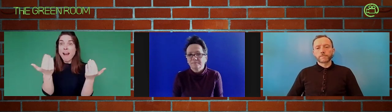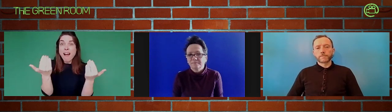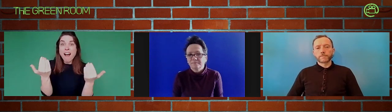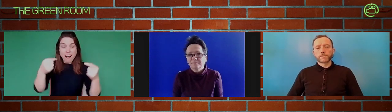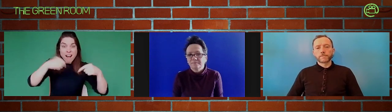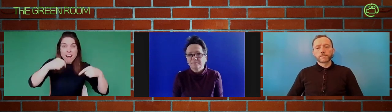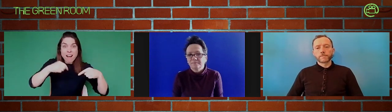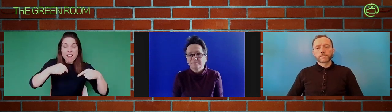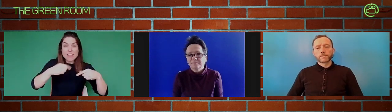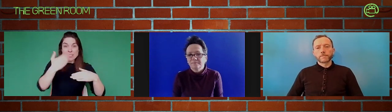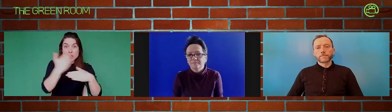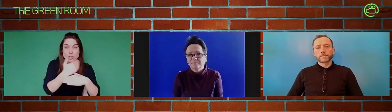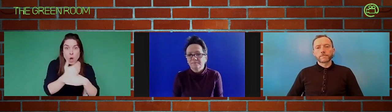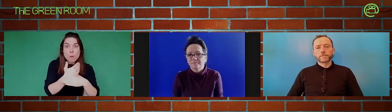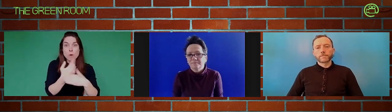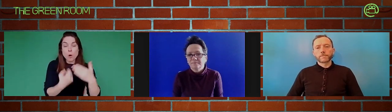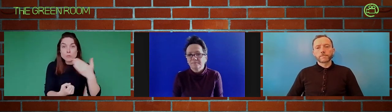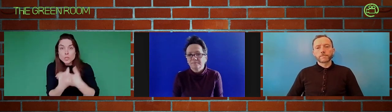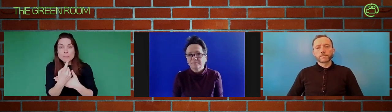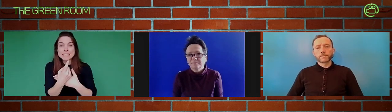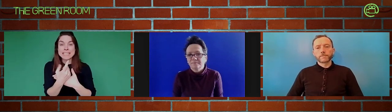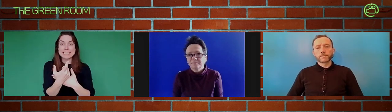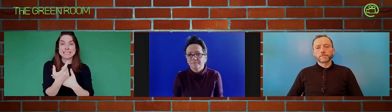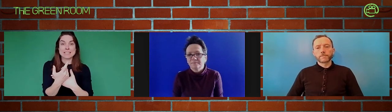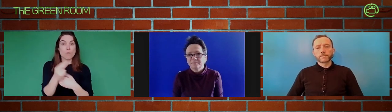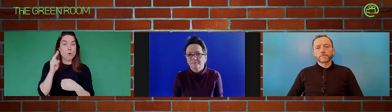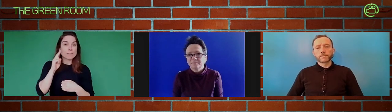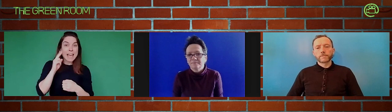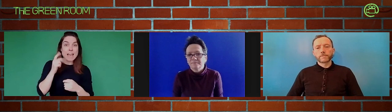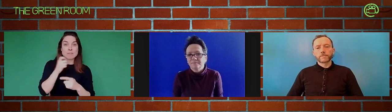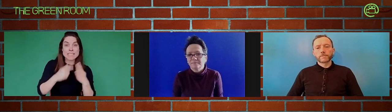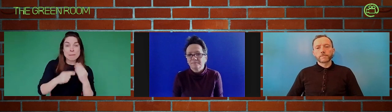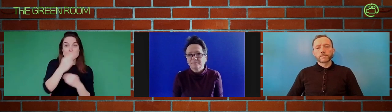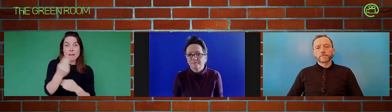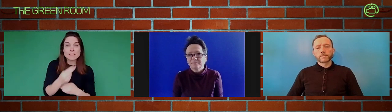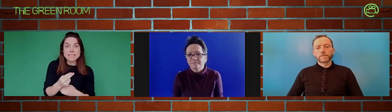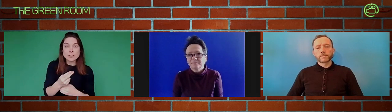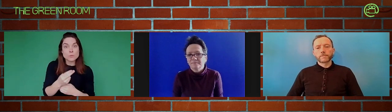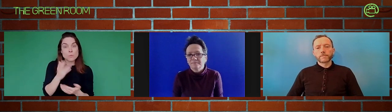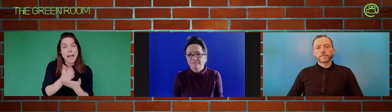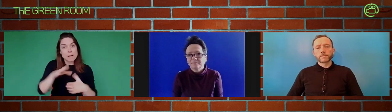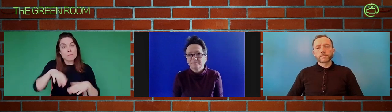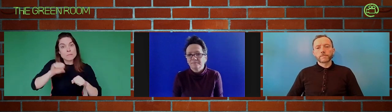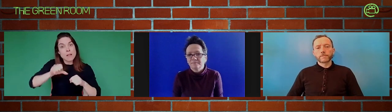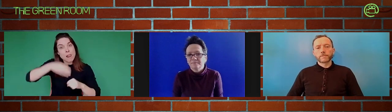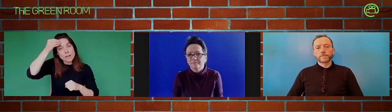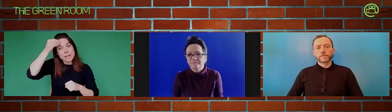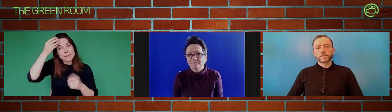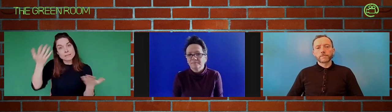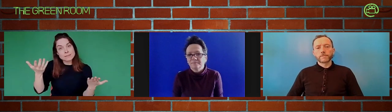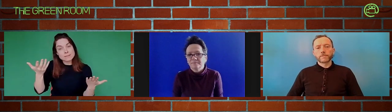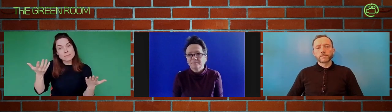offering opportunities for deaf artists to start learning but also mainstream drama schools that offer